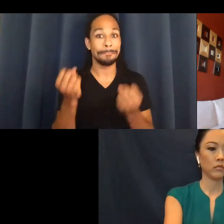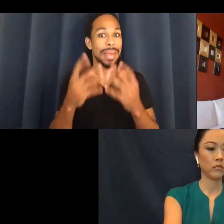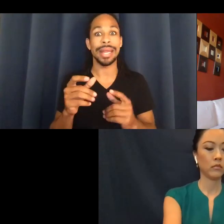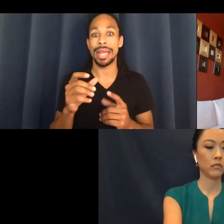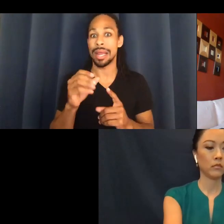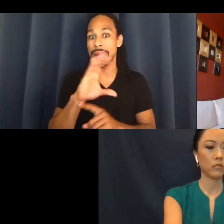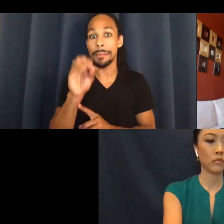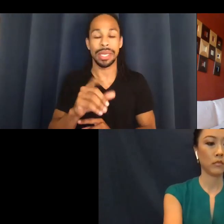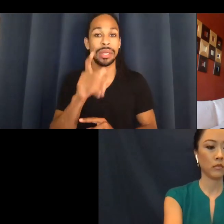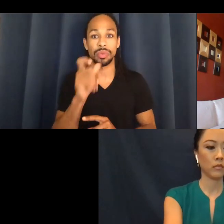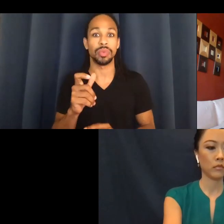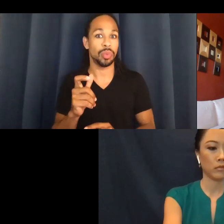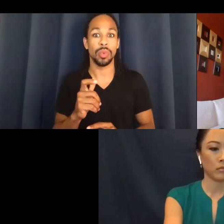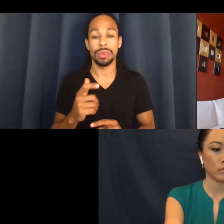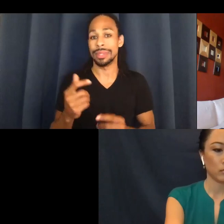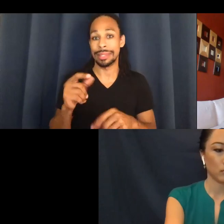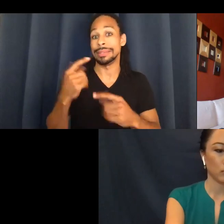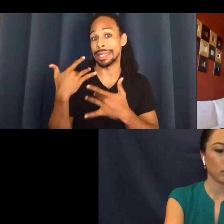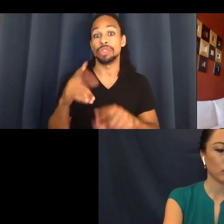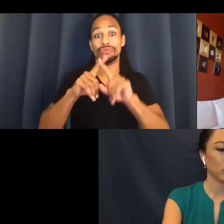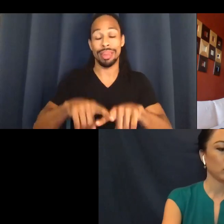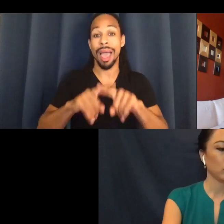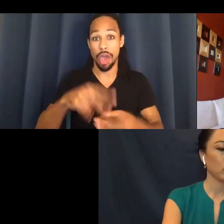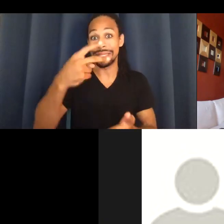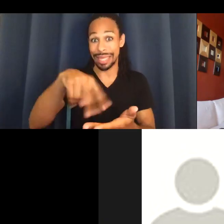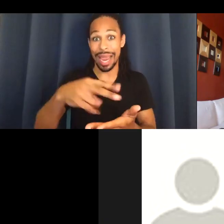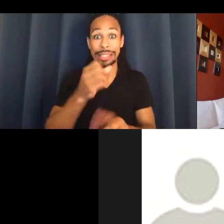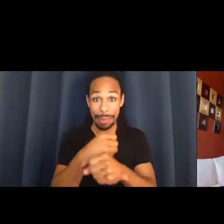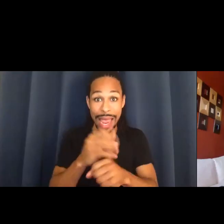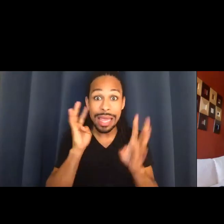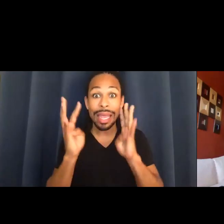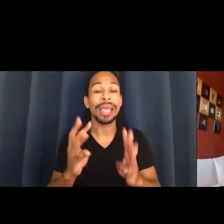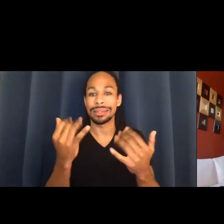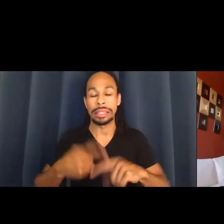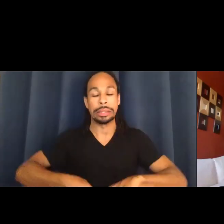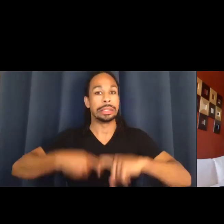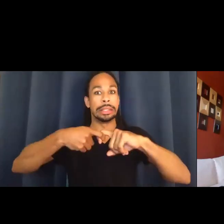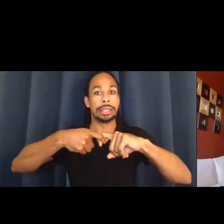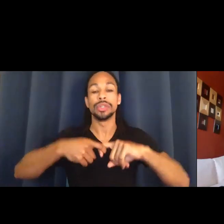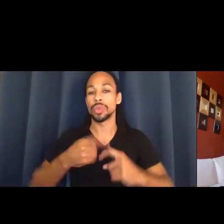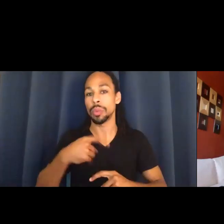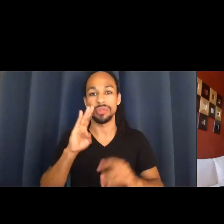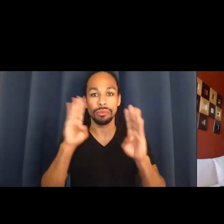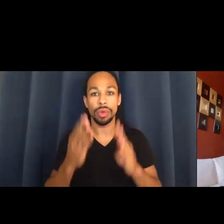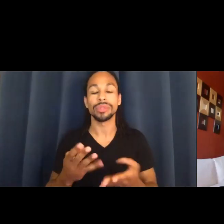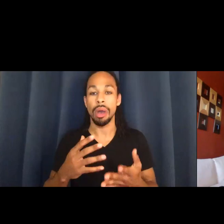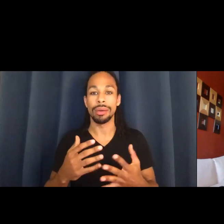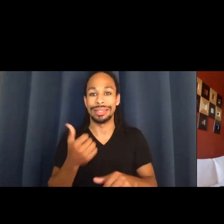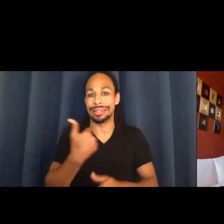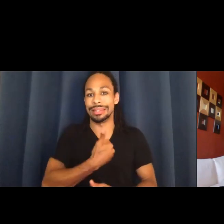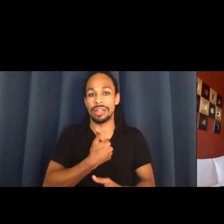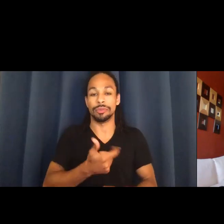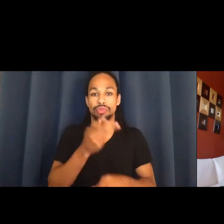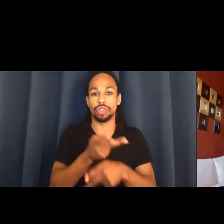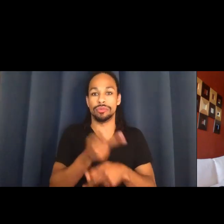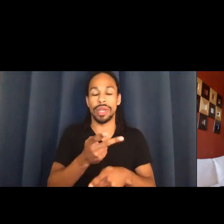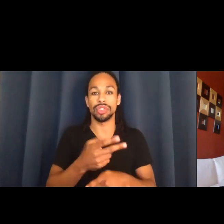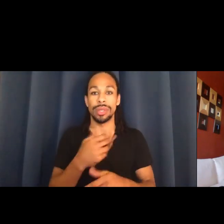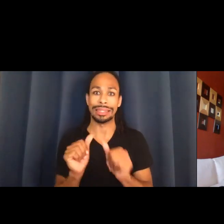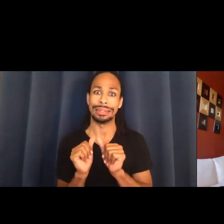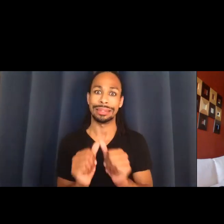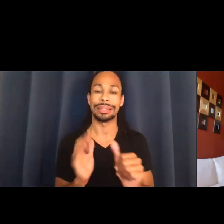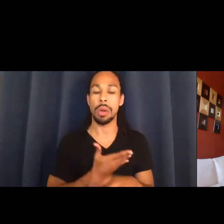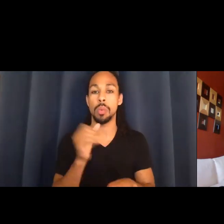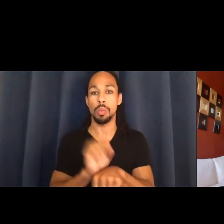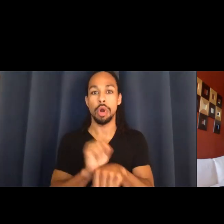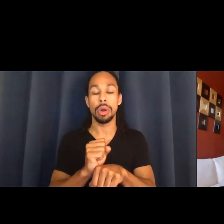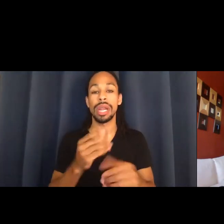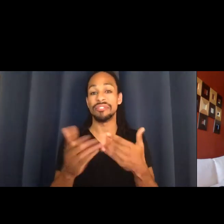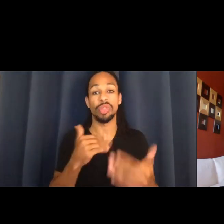a state of statis. As we have mentioned in previous conversations, this has brought on